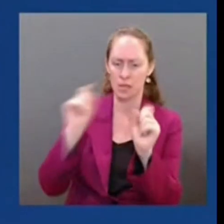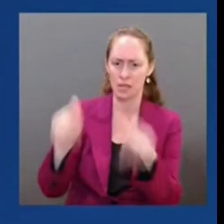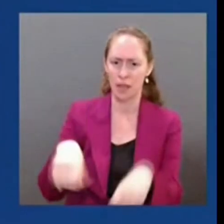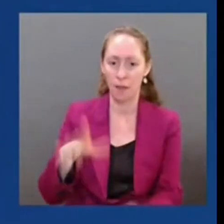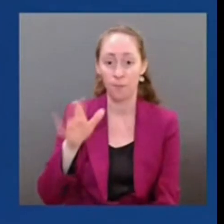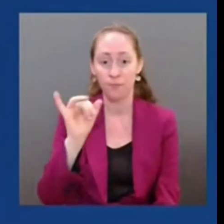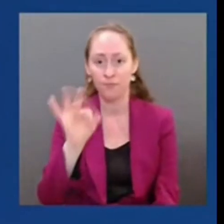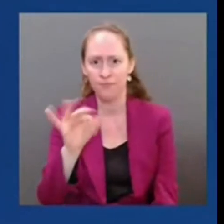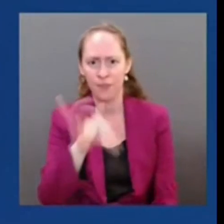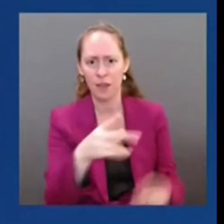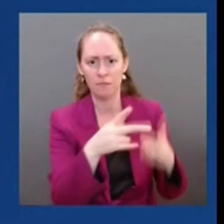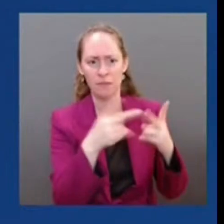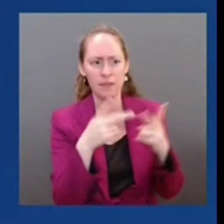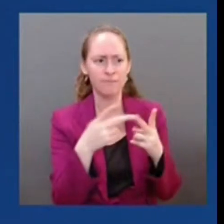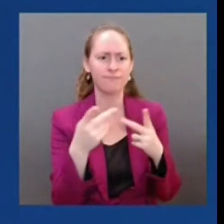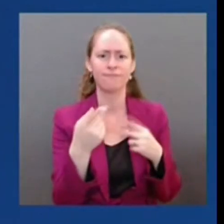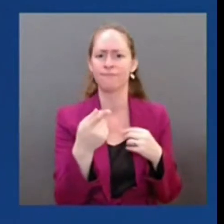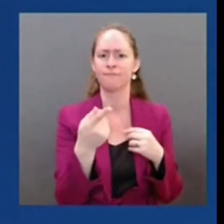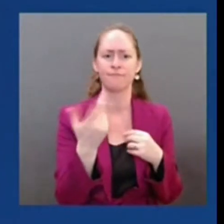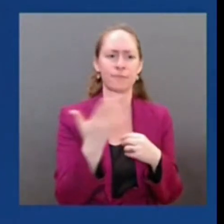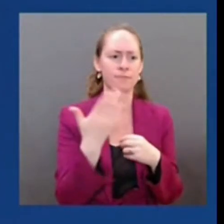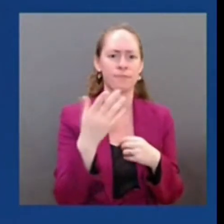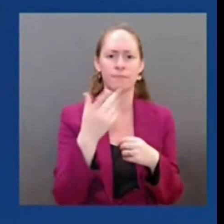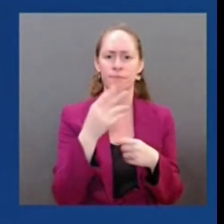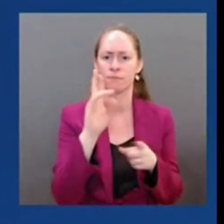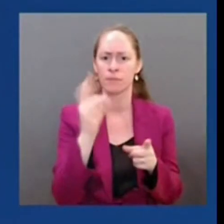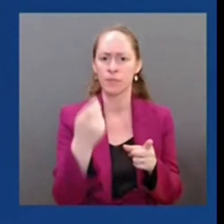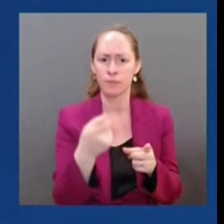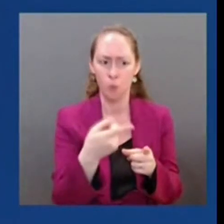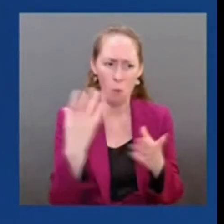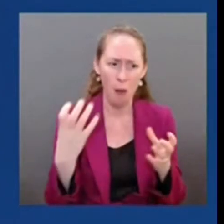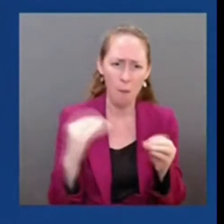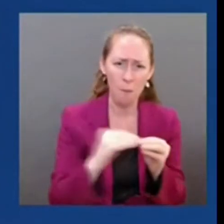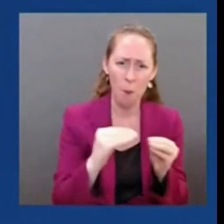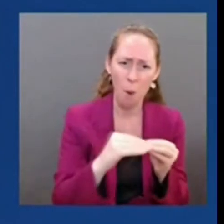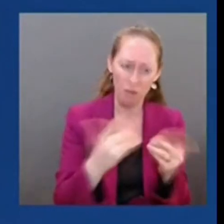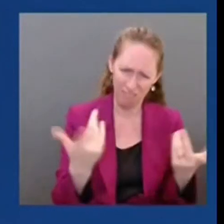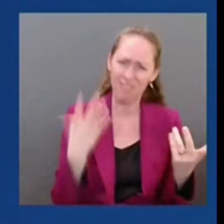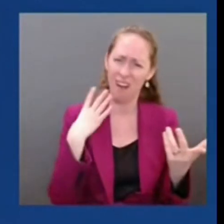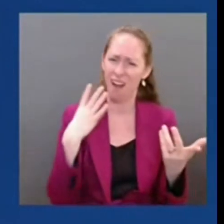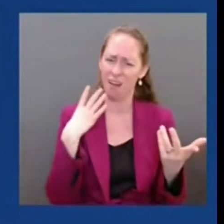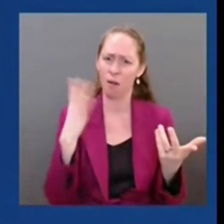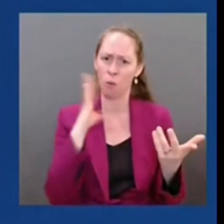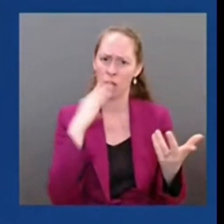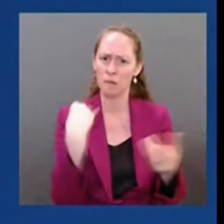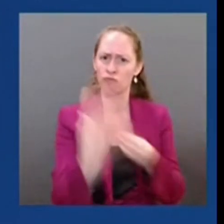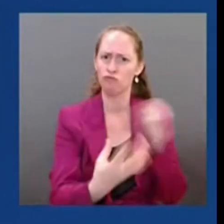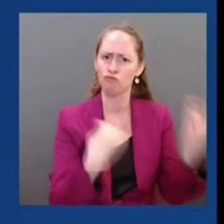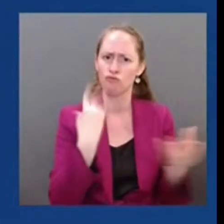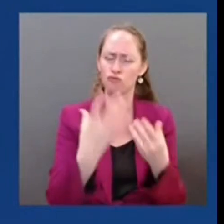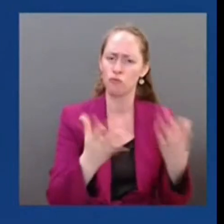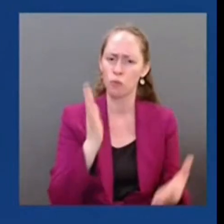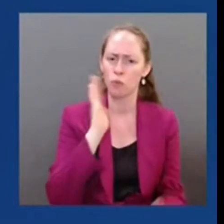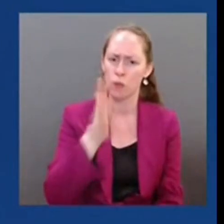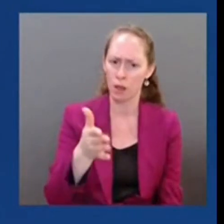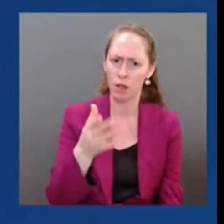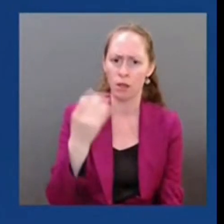ORDERING, AND WE ARE MAKING SURE IF THERE'S ANY LOCAL DISTRICT OR ANY PHARMACY THAT WANTS MORE, WE WILL MAKE SURE